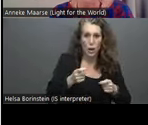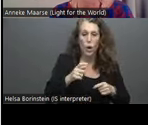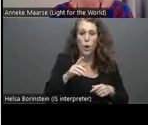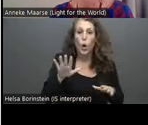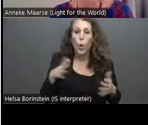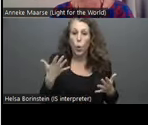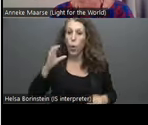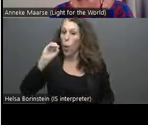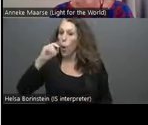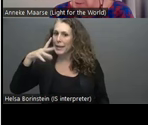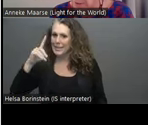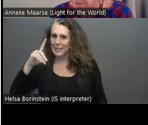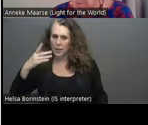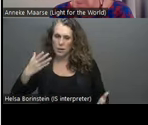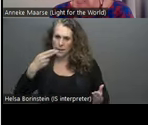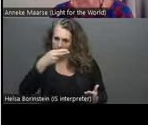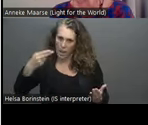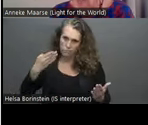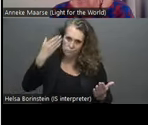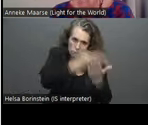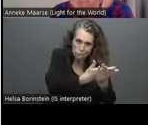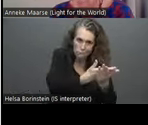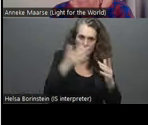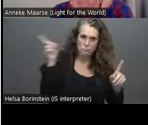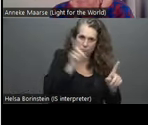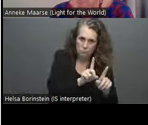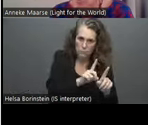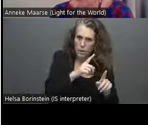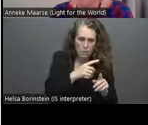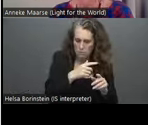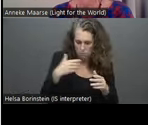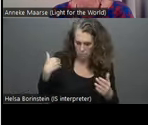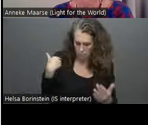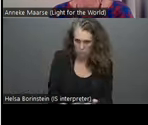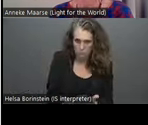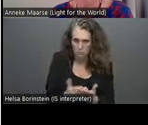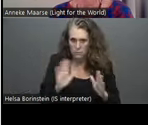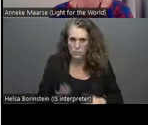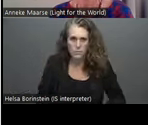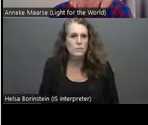part of the op eds. 15:37:33 Also it's very important what I mentioned